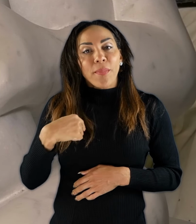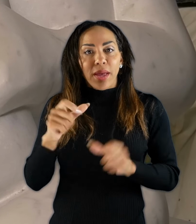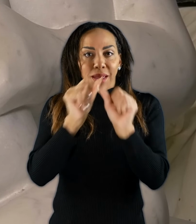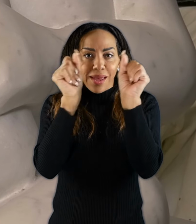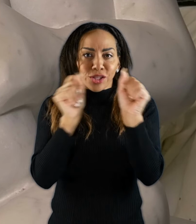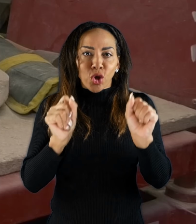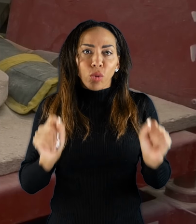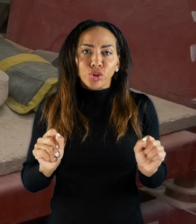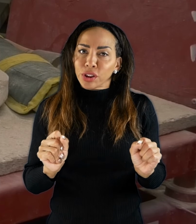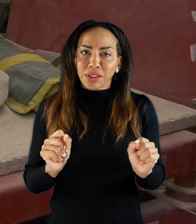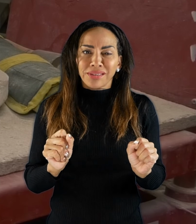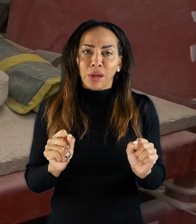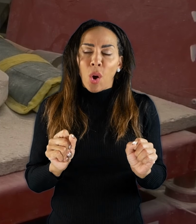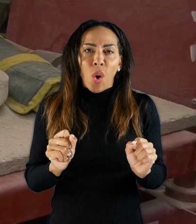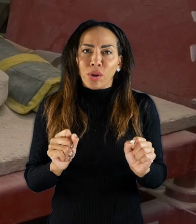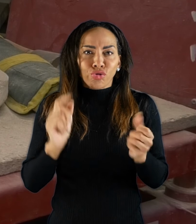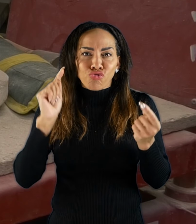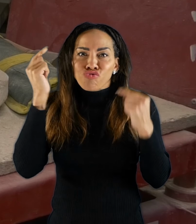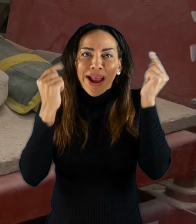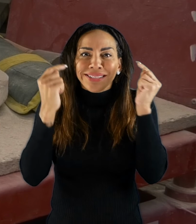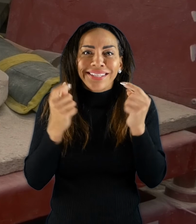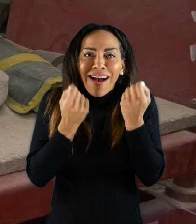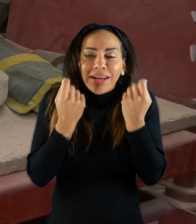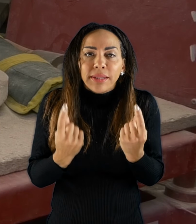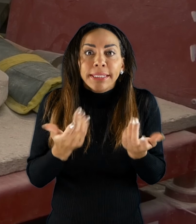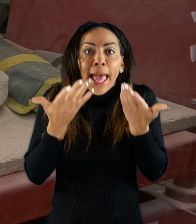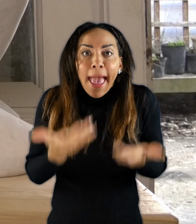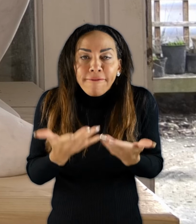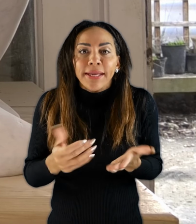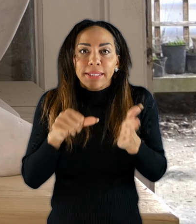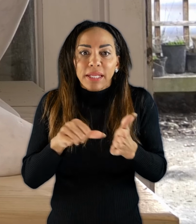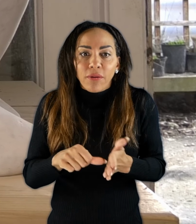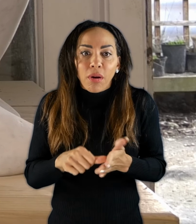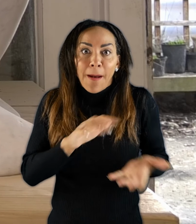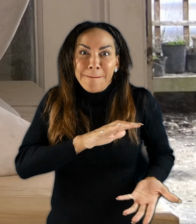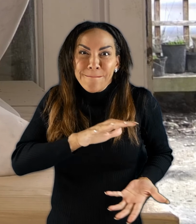idea, really, because it's heavy. It's difficult when it needs to move anywhere. It's a massive